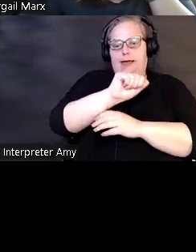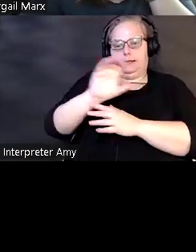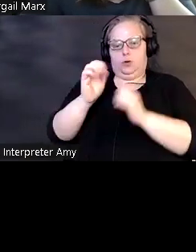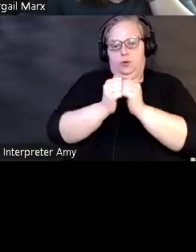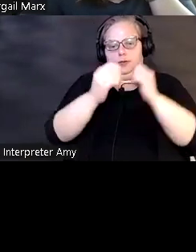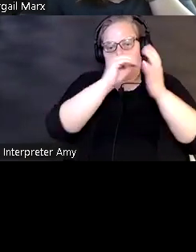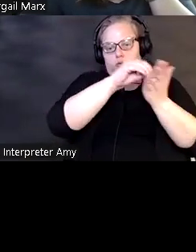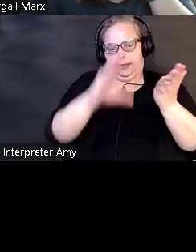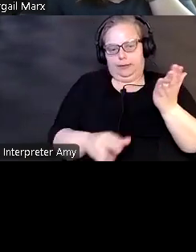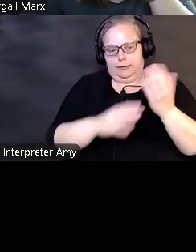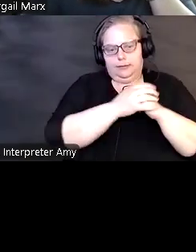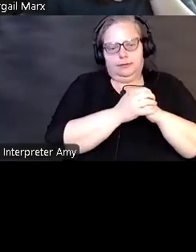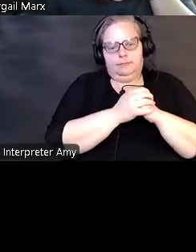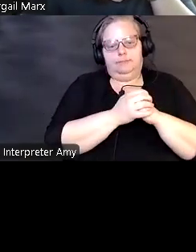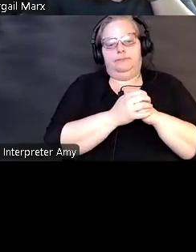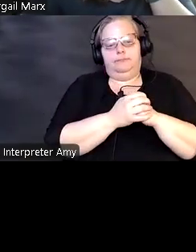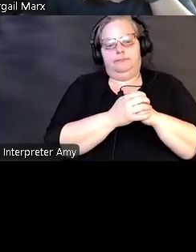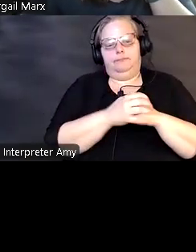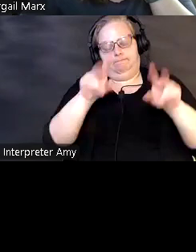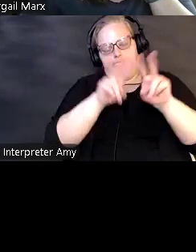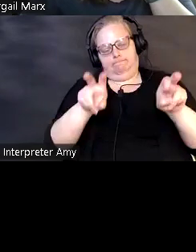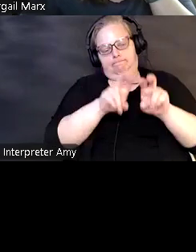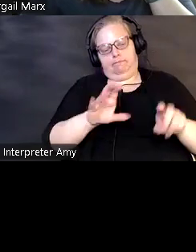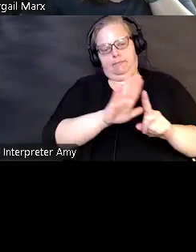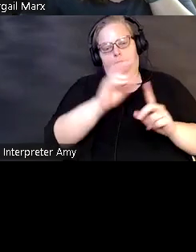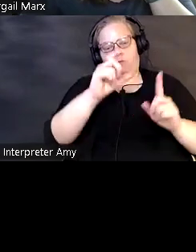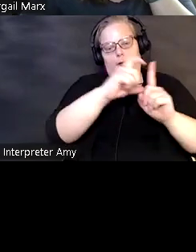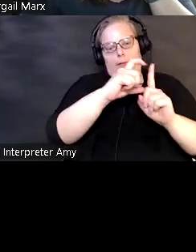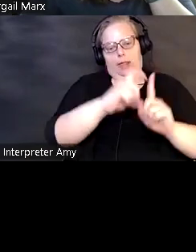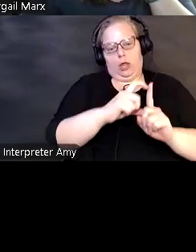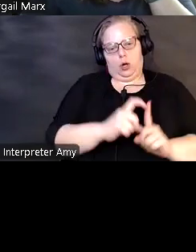And looked at the following vocabularies: LAMP Words for Life,